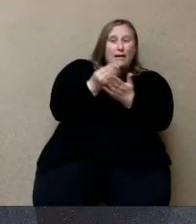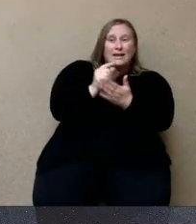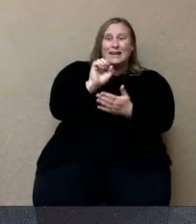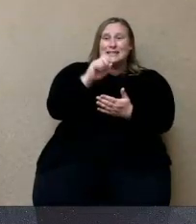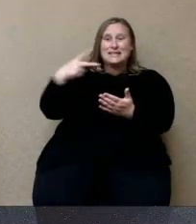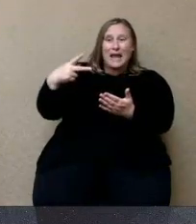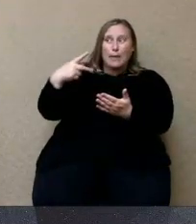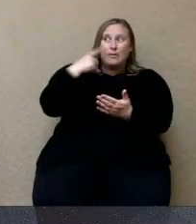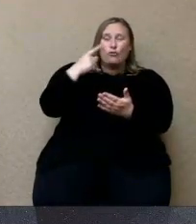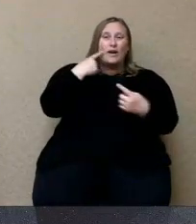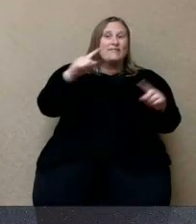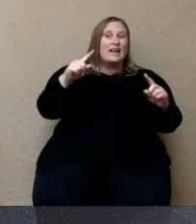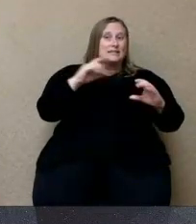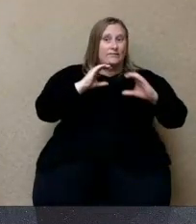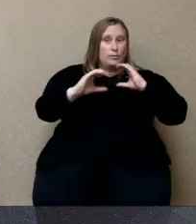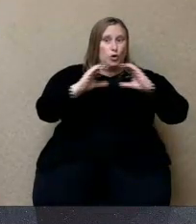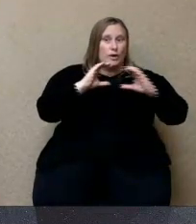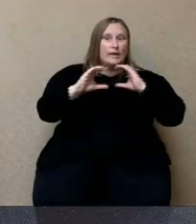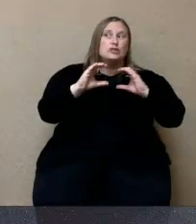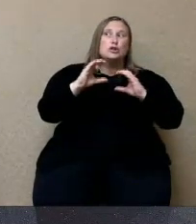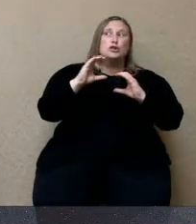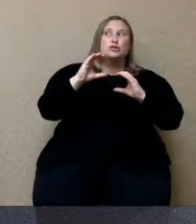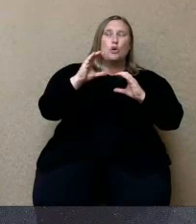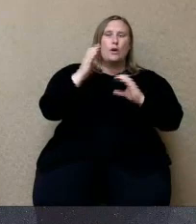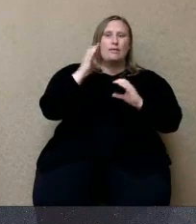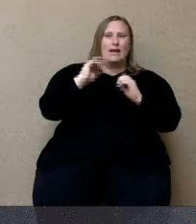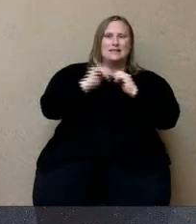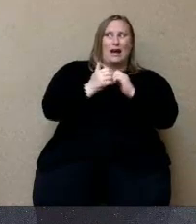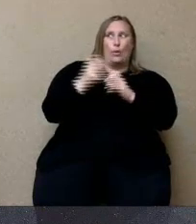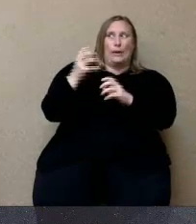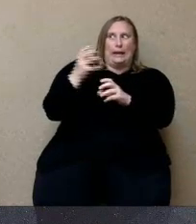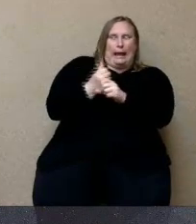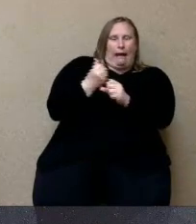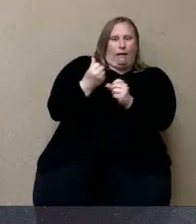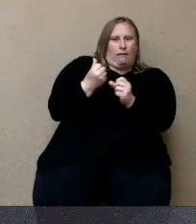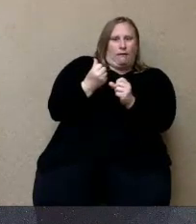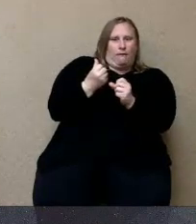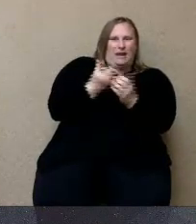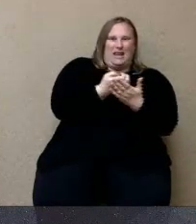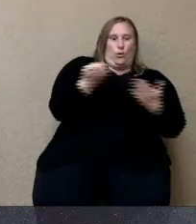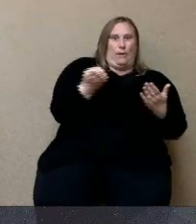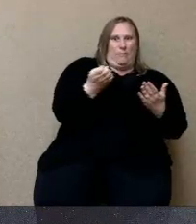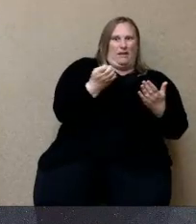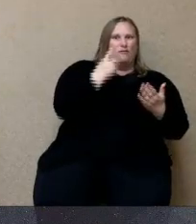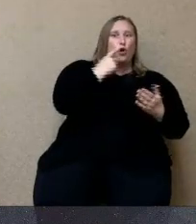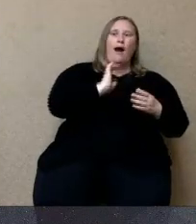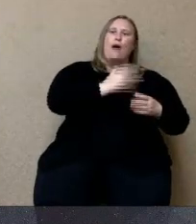communication and that's how we kind of supply our loan closet. So sometimes it's the first chance for someone to get to